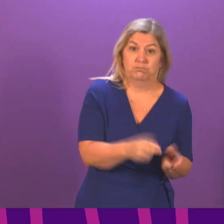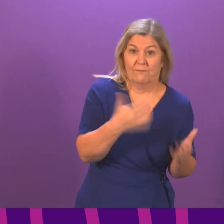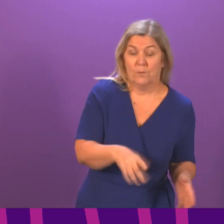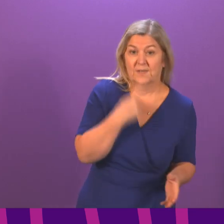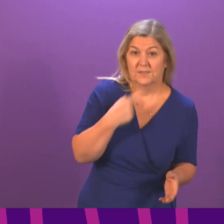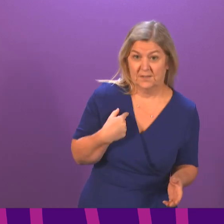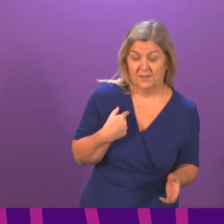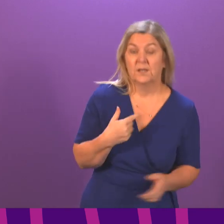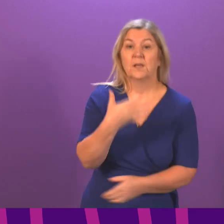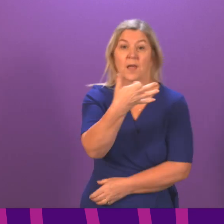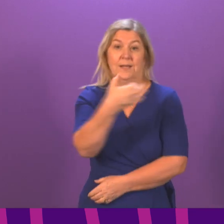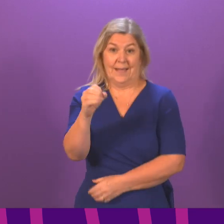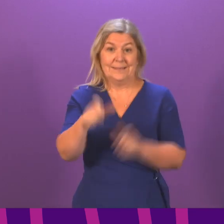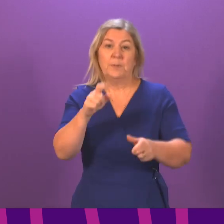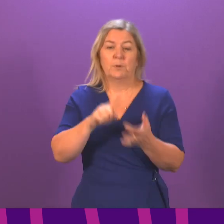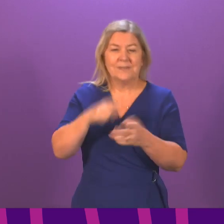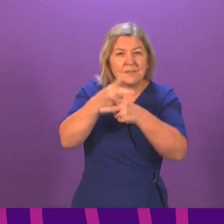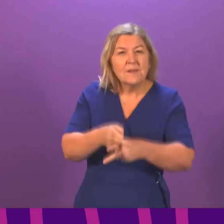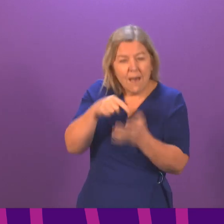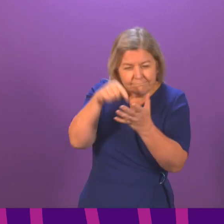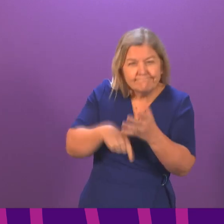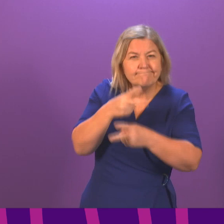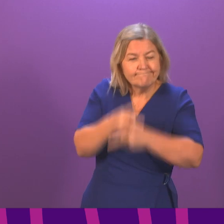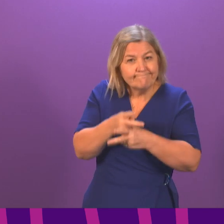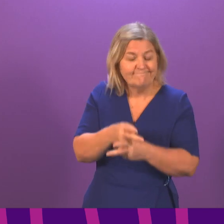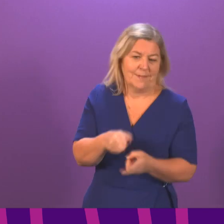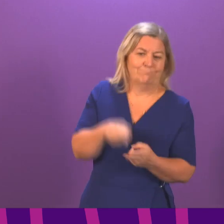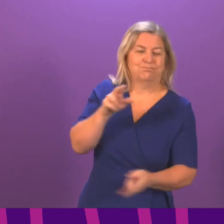than yesterday, and there are 90 people in intensive care, which is six more than yesterday.